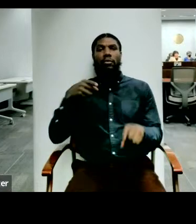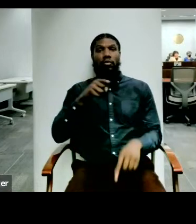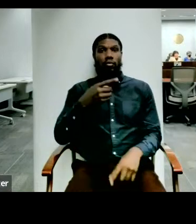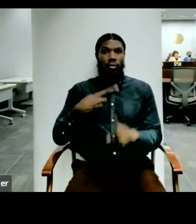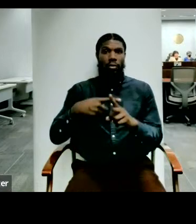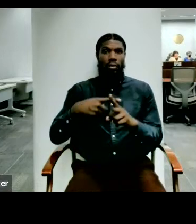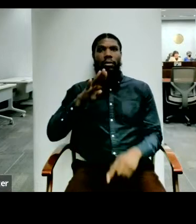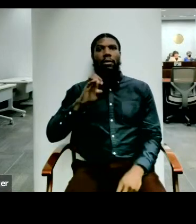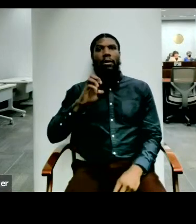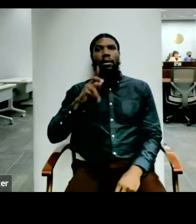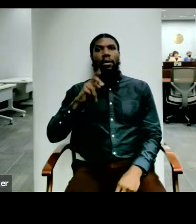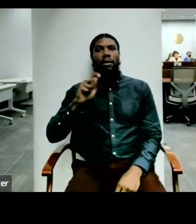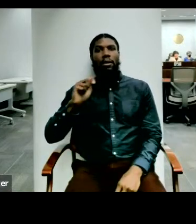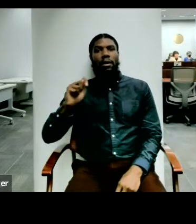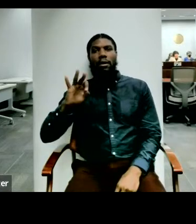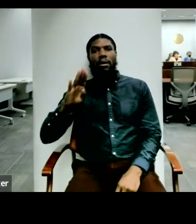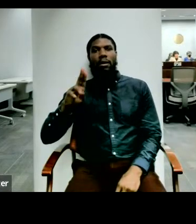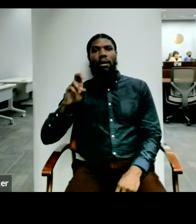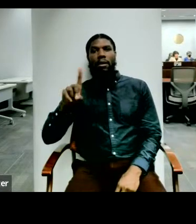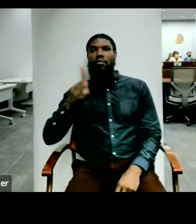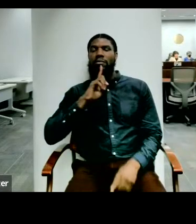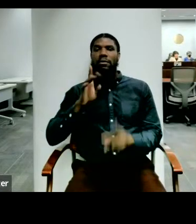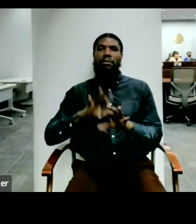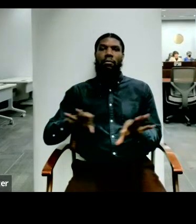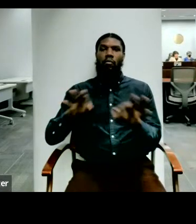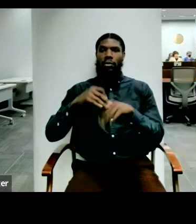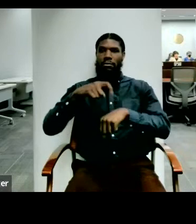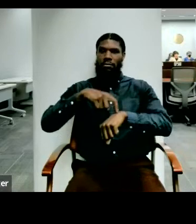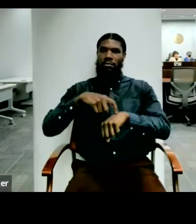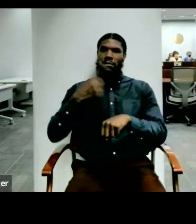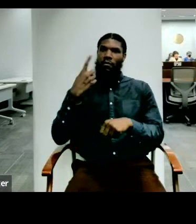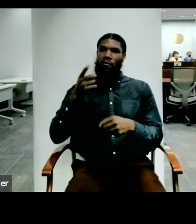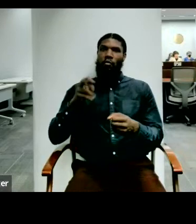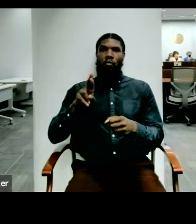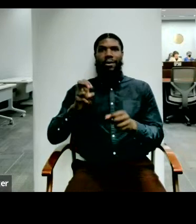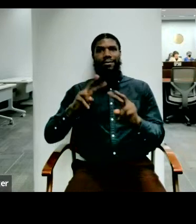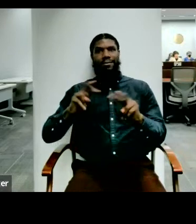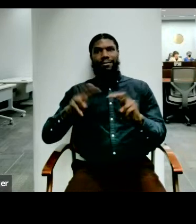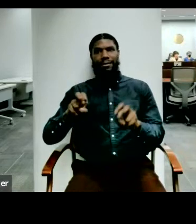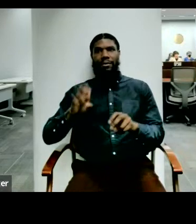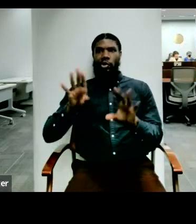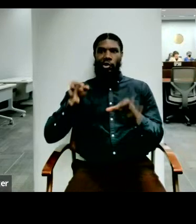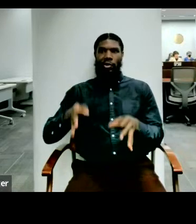it is important at this time for the court to reexamine its decision in TWA versus Hardison.